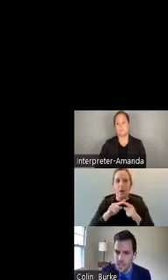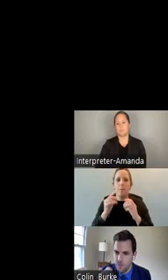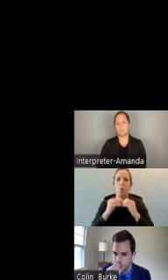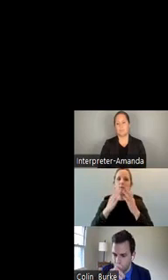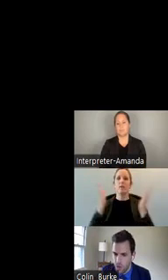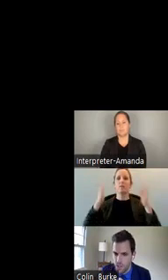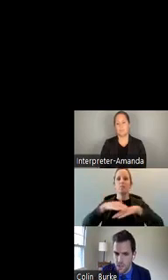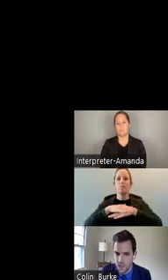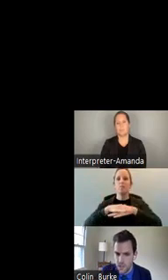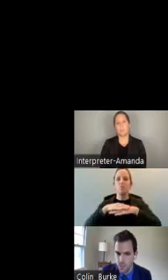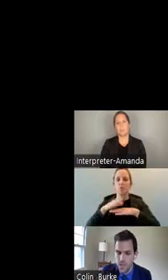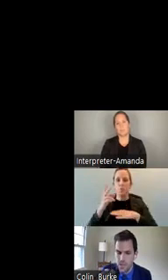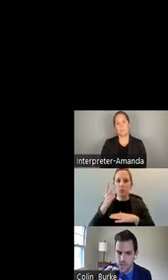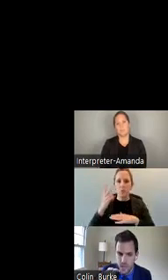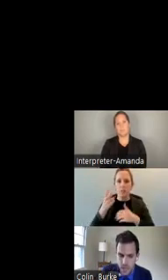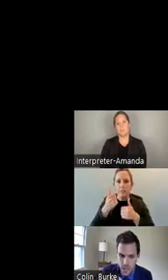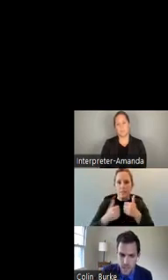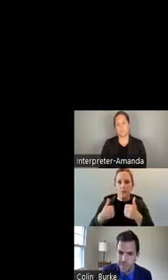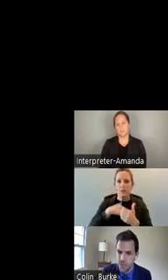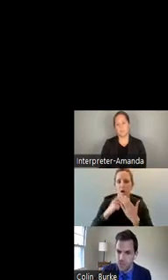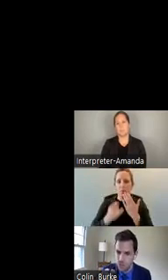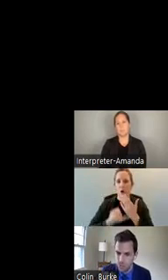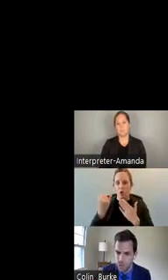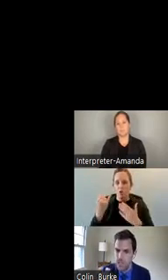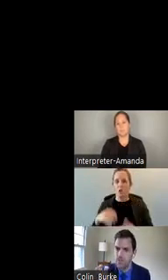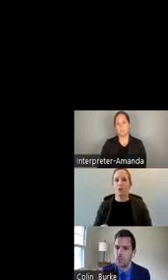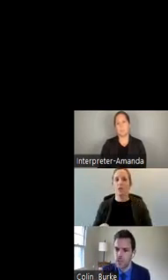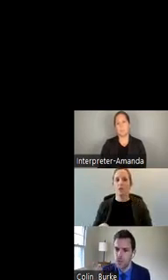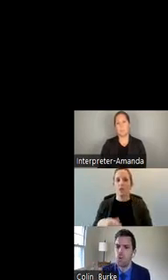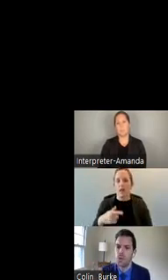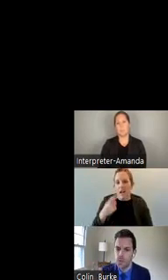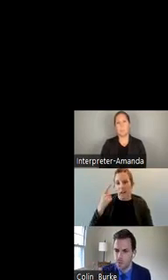see each of our little projects to this point as a kind of foundational brick moving towards